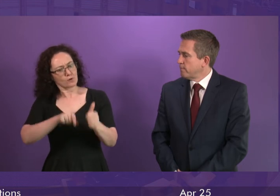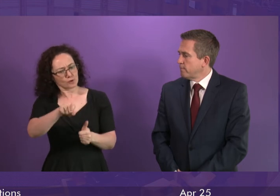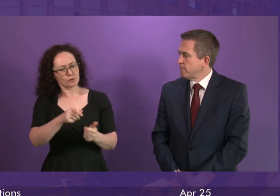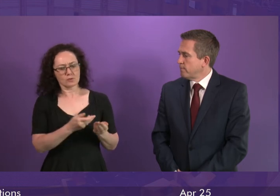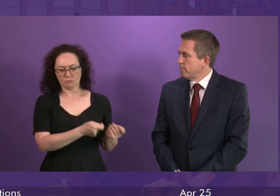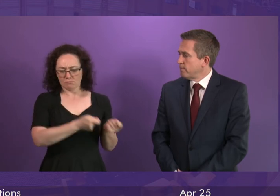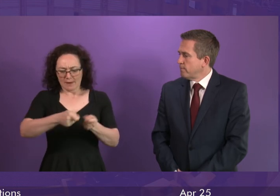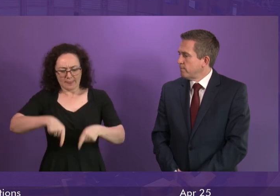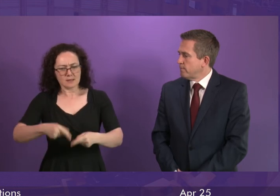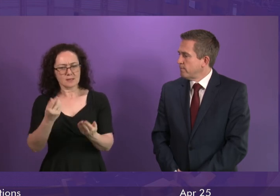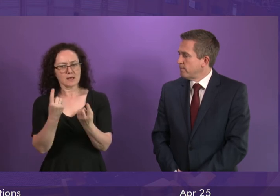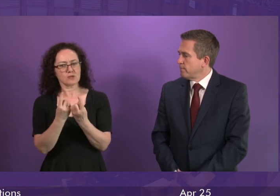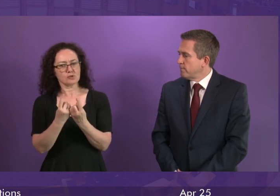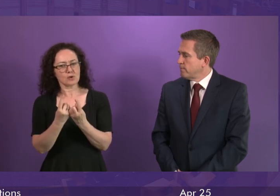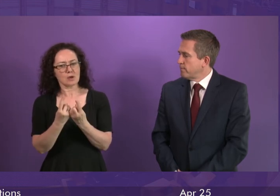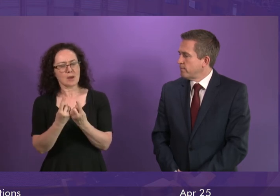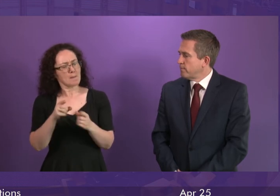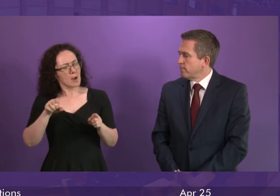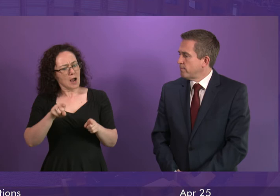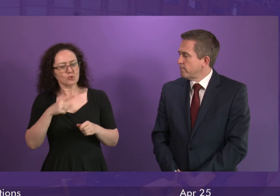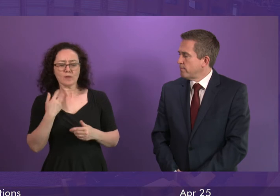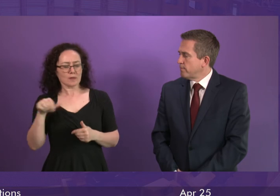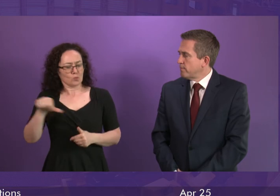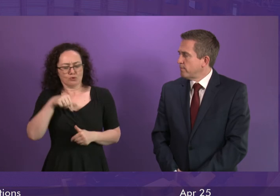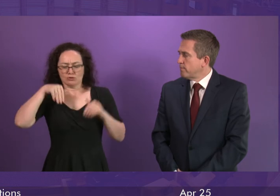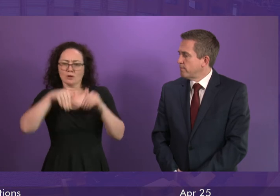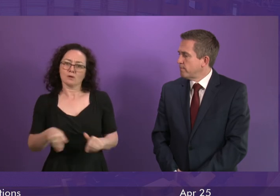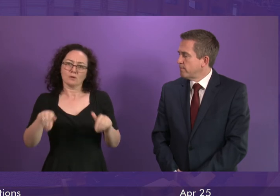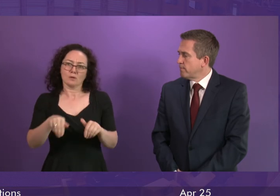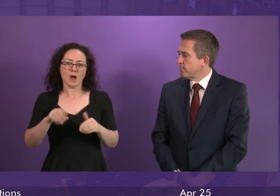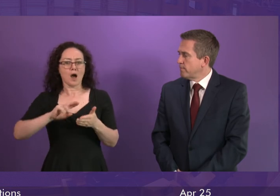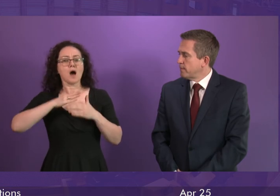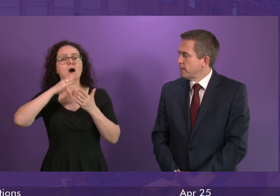legislation to encourage all organisations and companies to do what we have already done